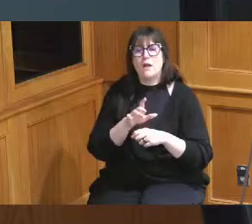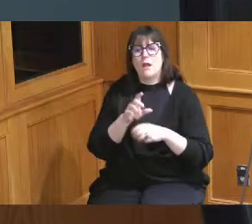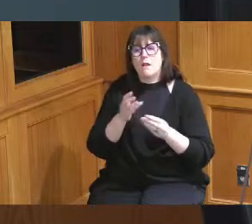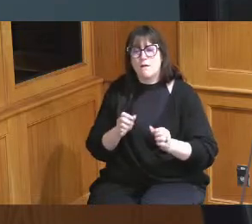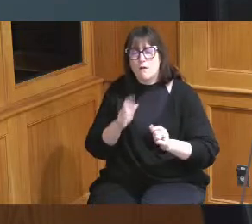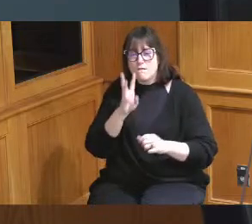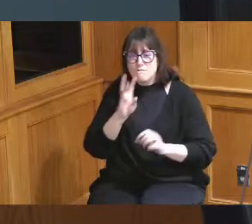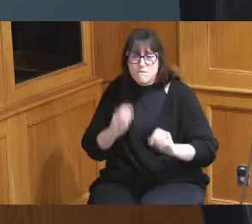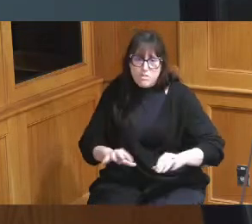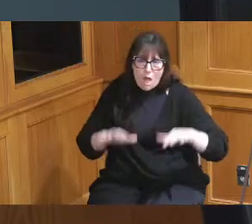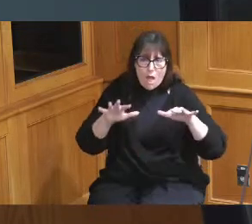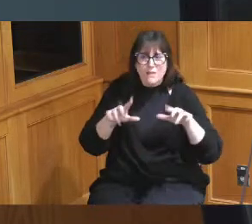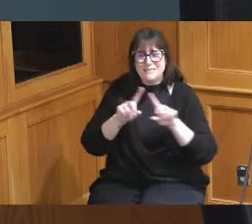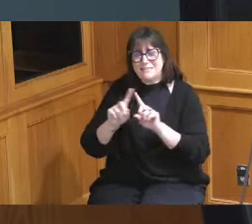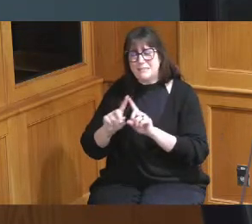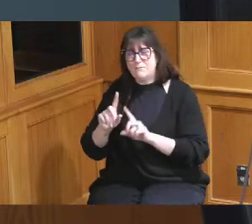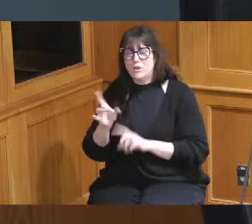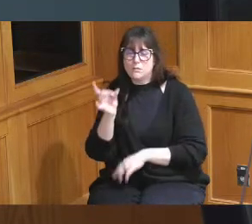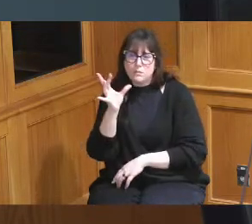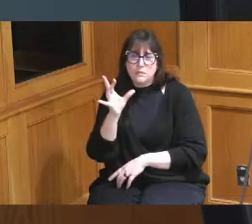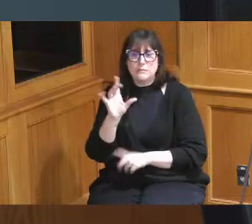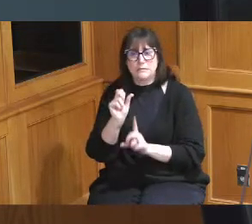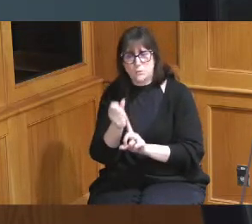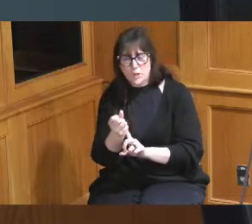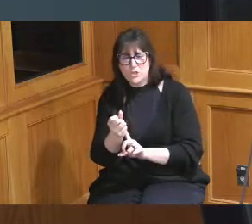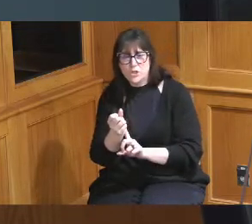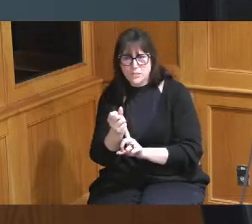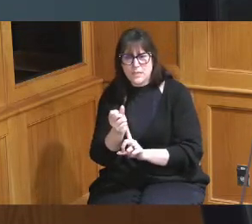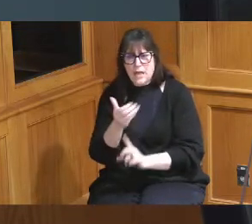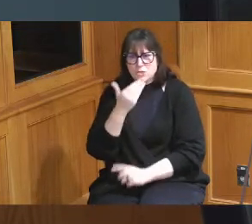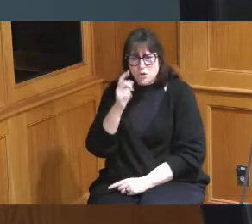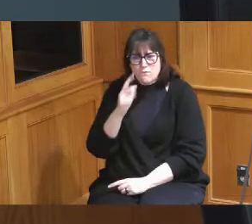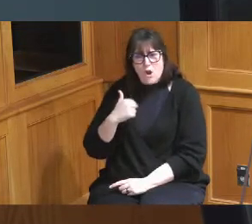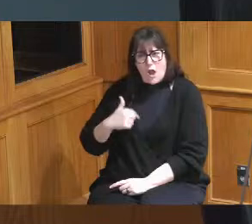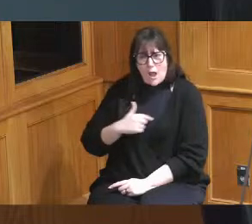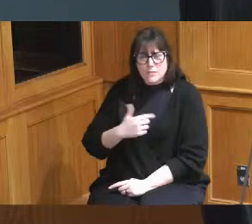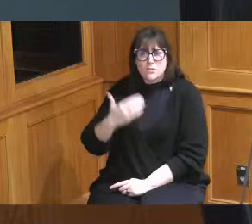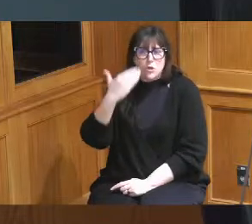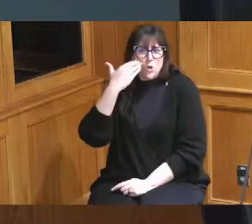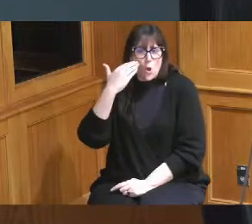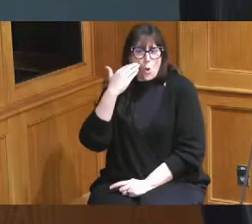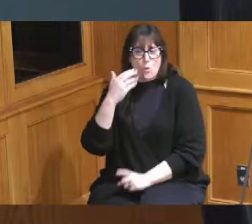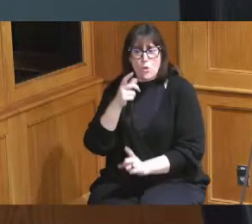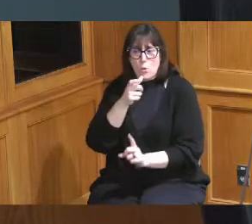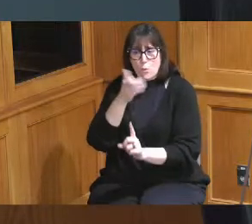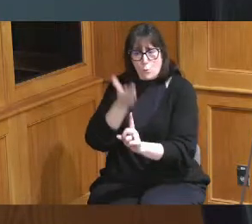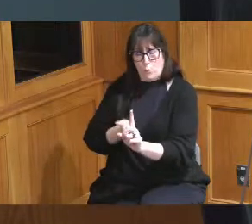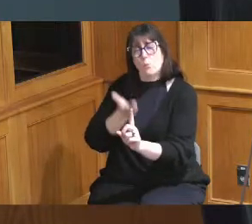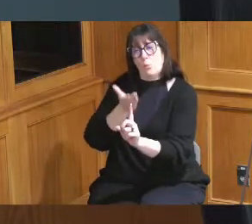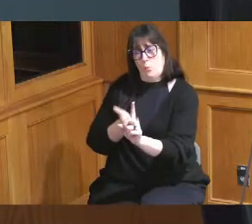leak I mean it is really good for us to know that you are there in those situations you have already